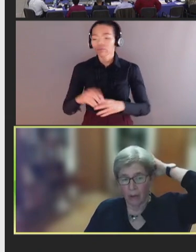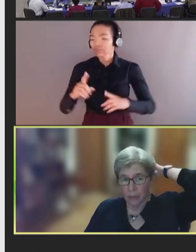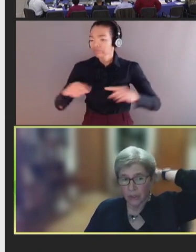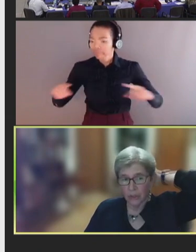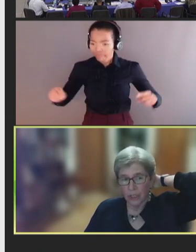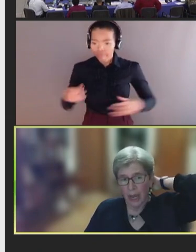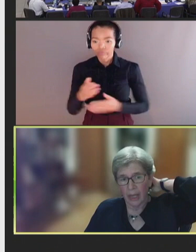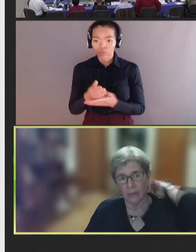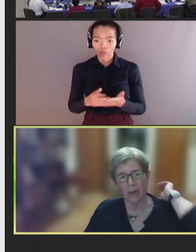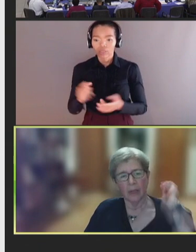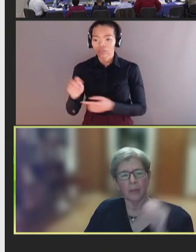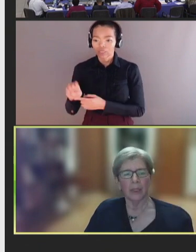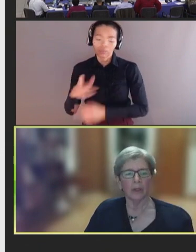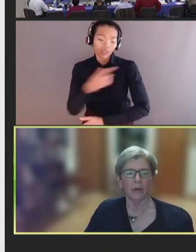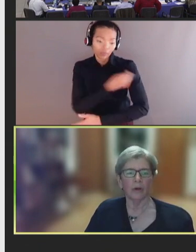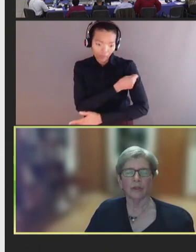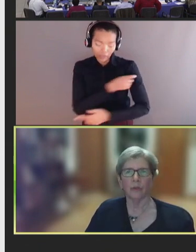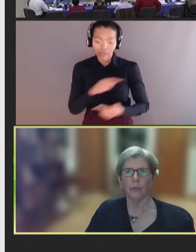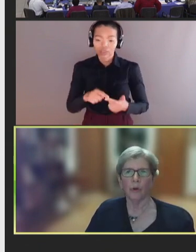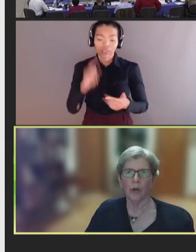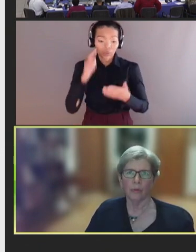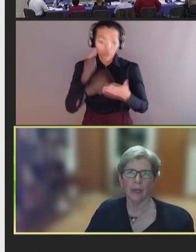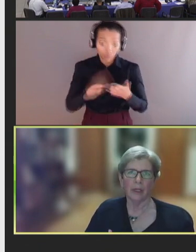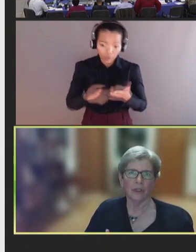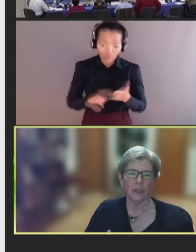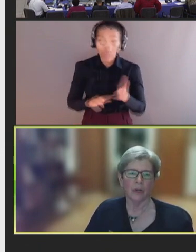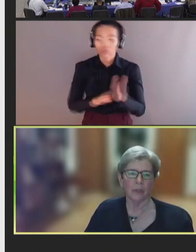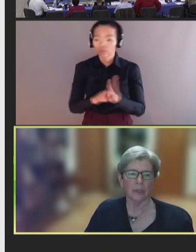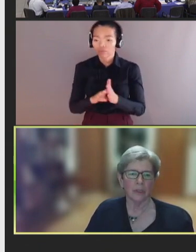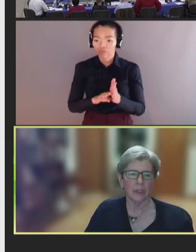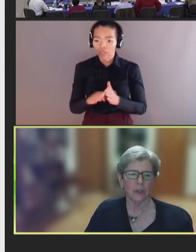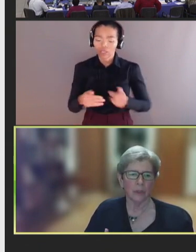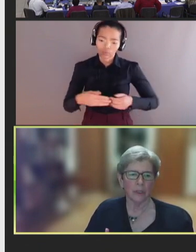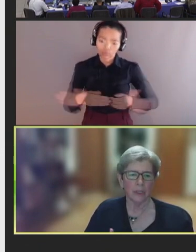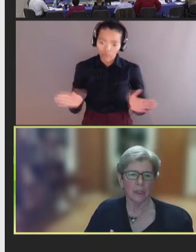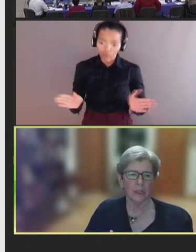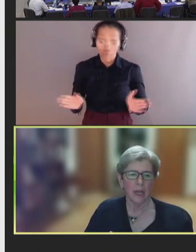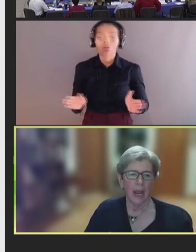research and development across a broad range of constituencies.